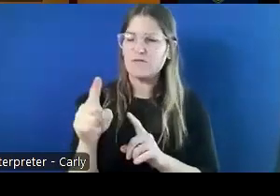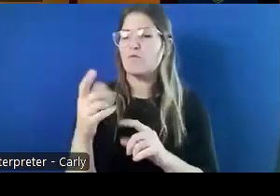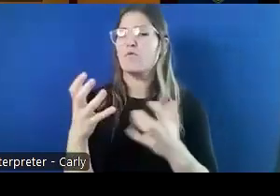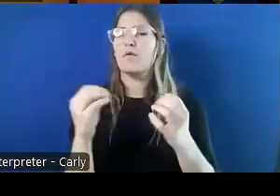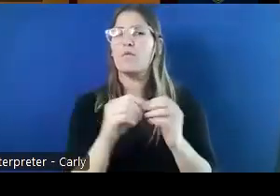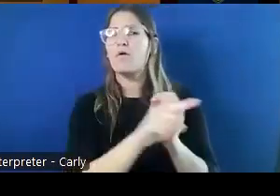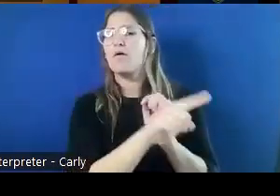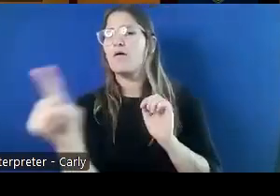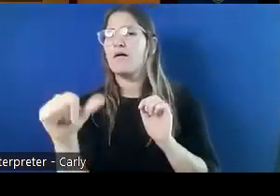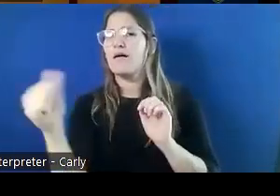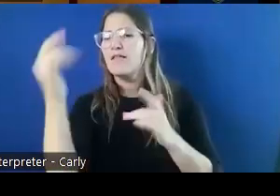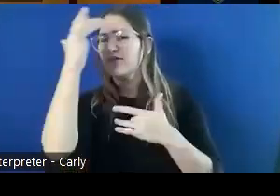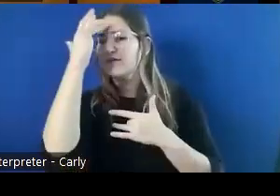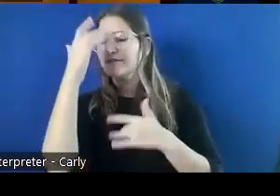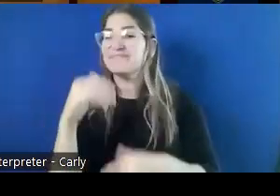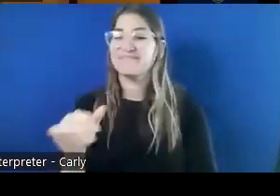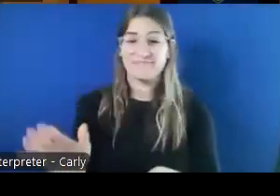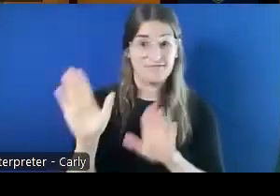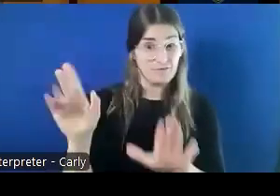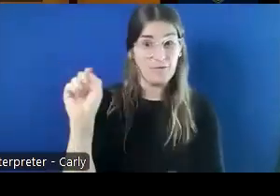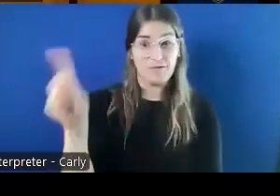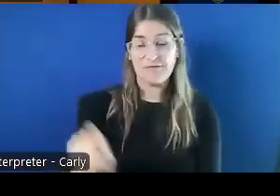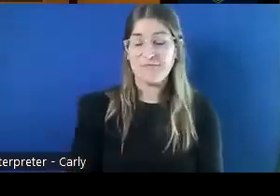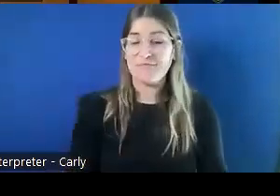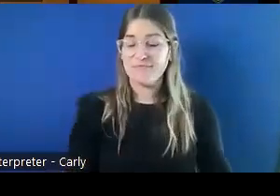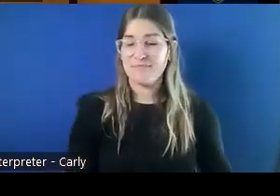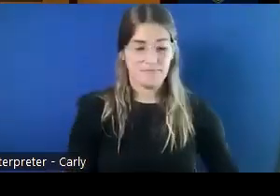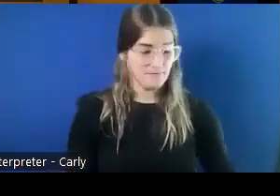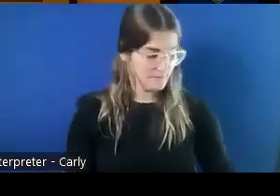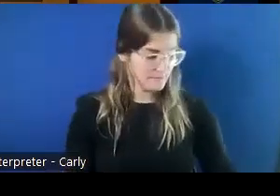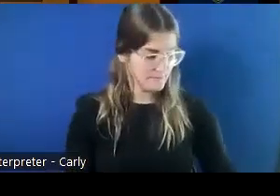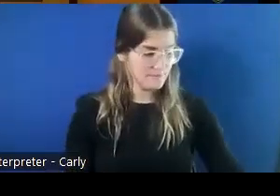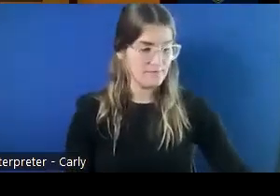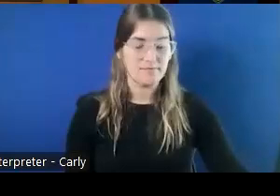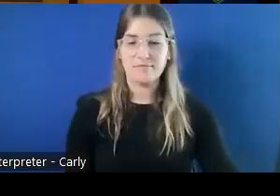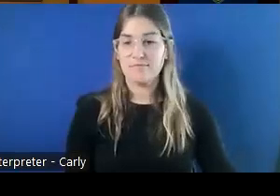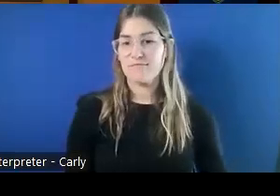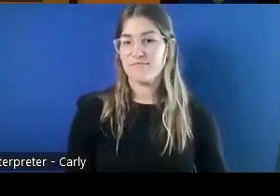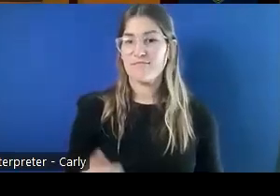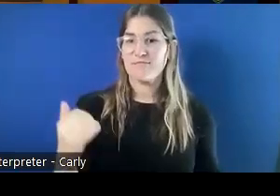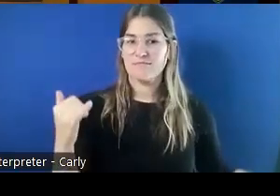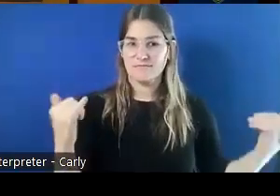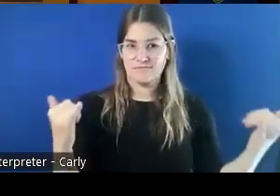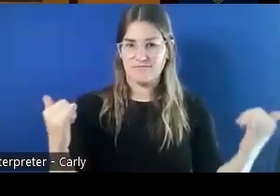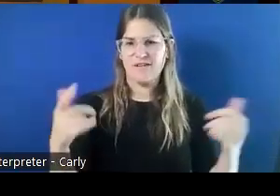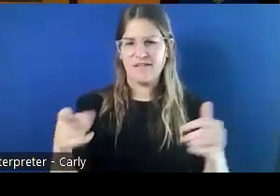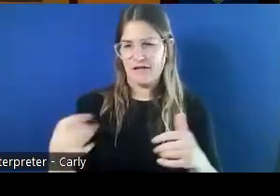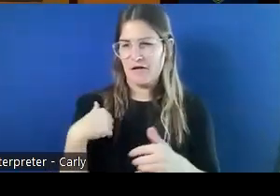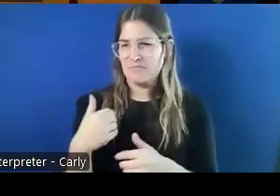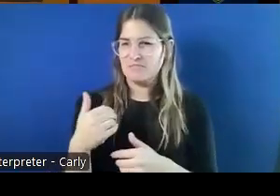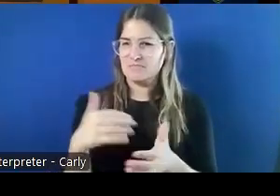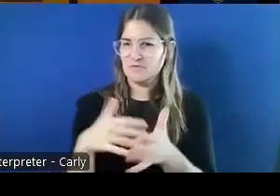diet that's a great question so um I uh right now I'm a kl2 scholar so I have um this study